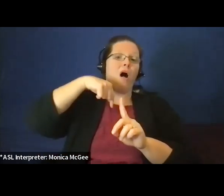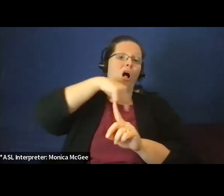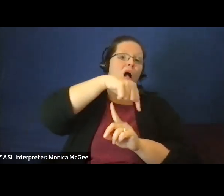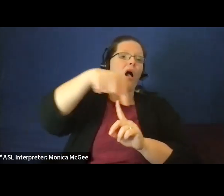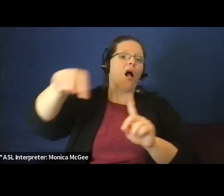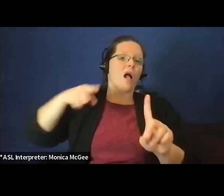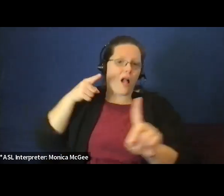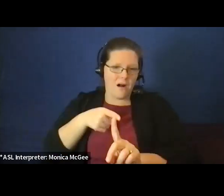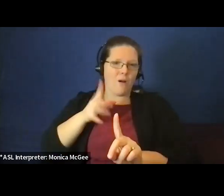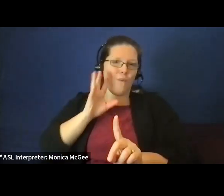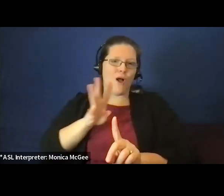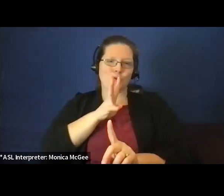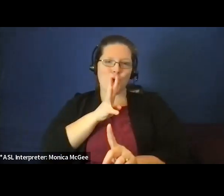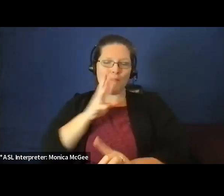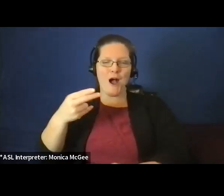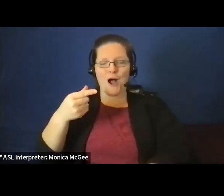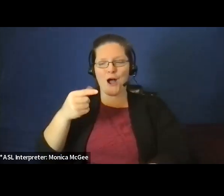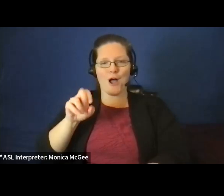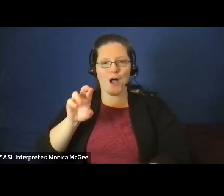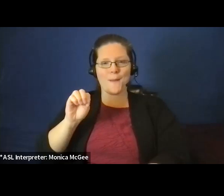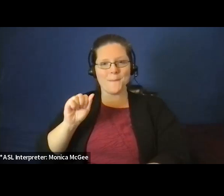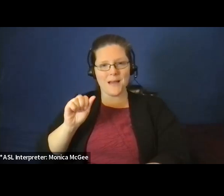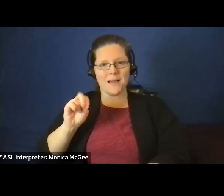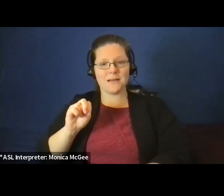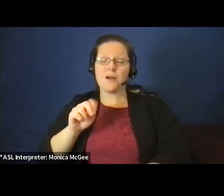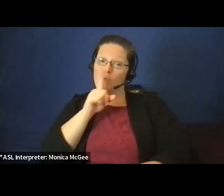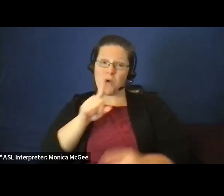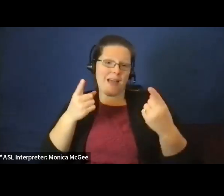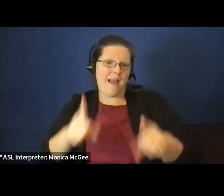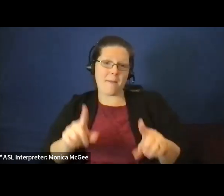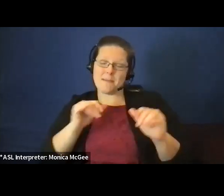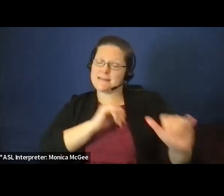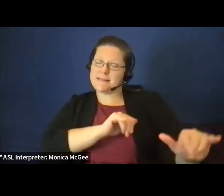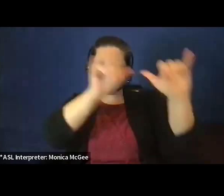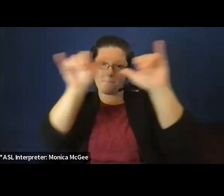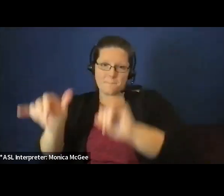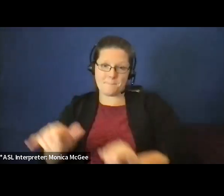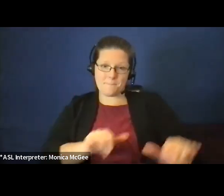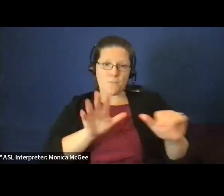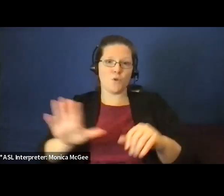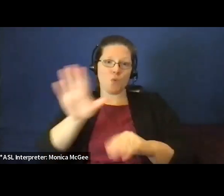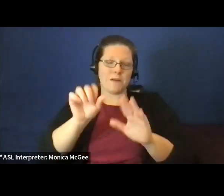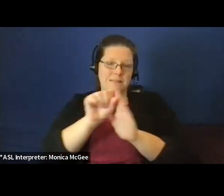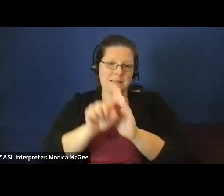that's why a lot of people didn't evacuate. I'm going to get to Germán's